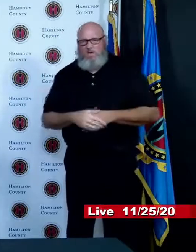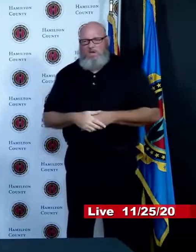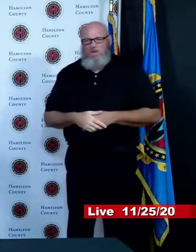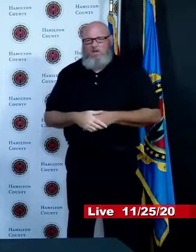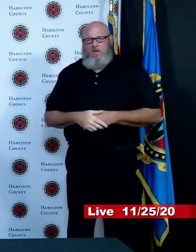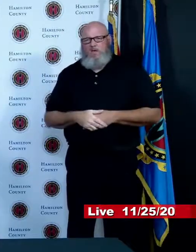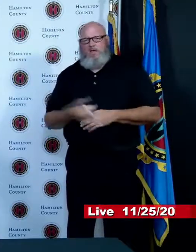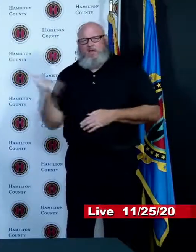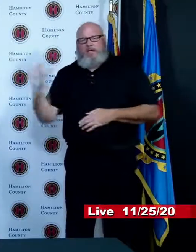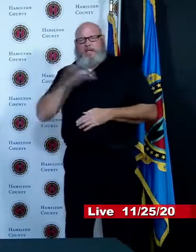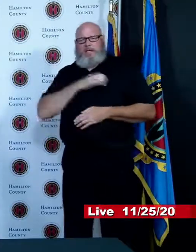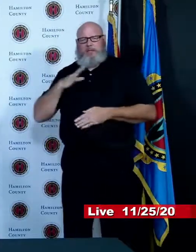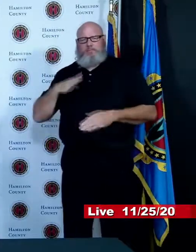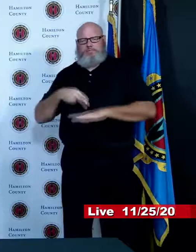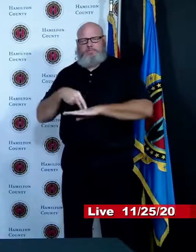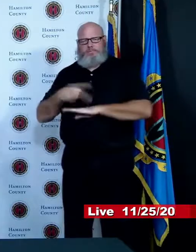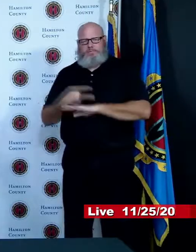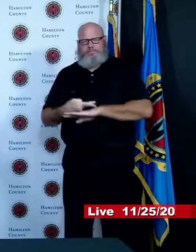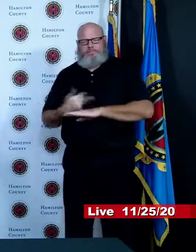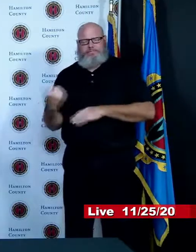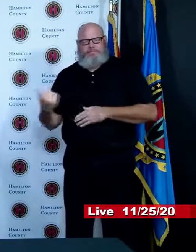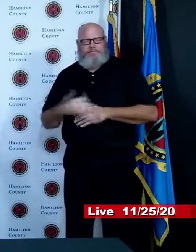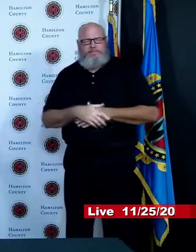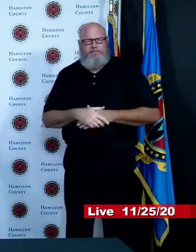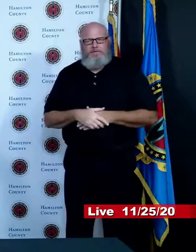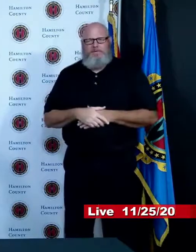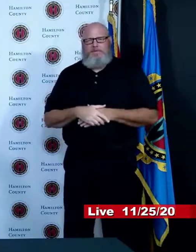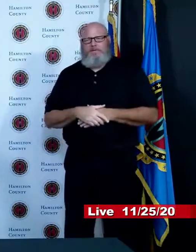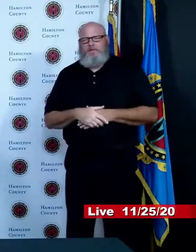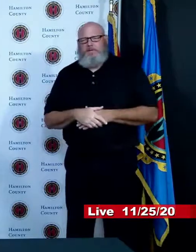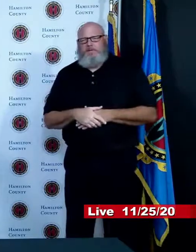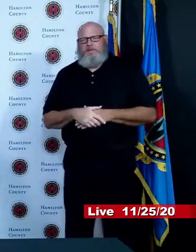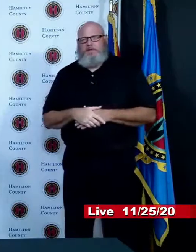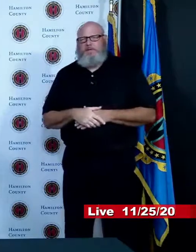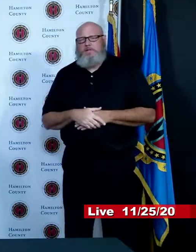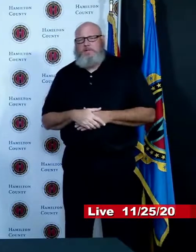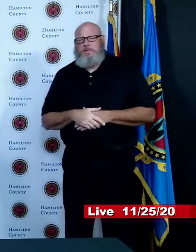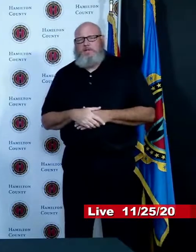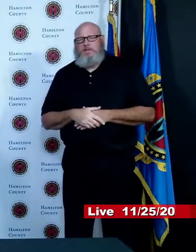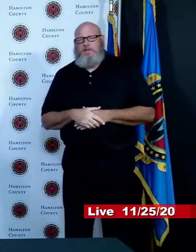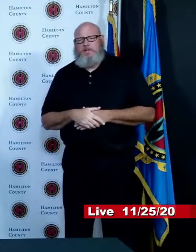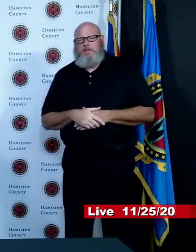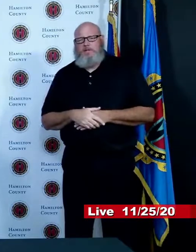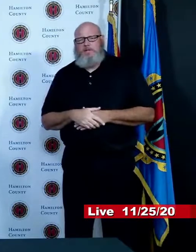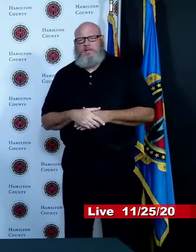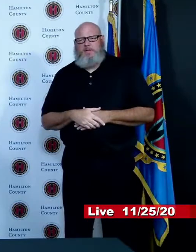anti any these medical freedom people whatever what do you say to that community yeah that's a